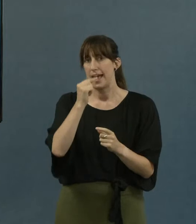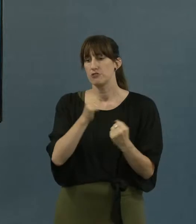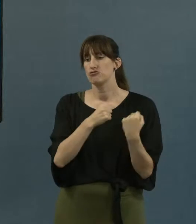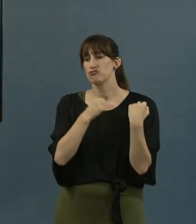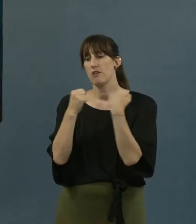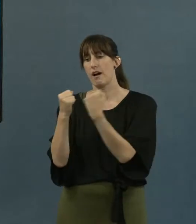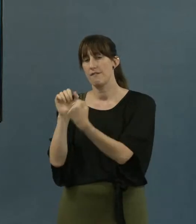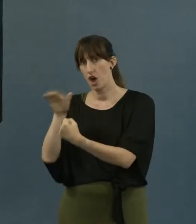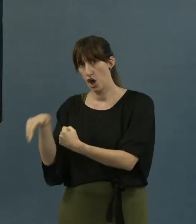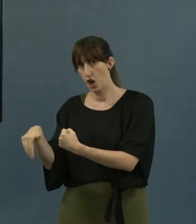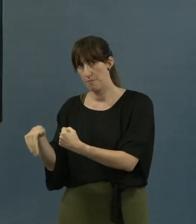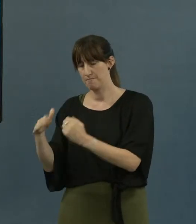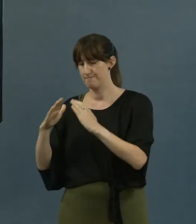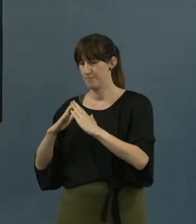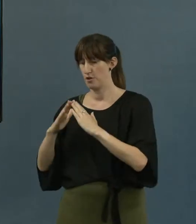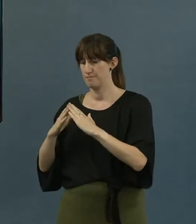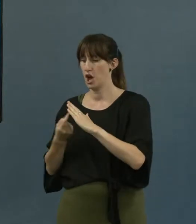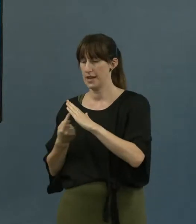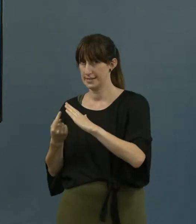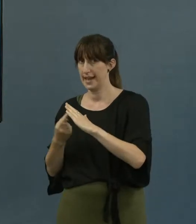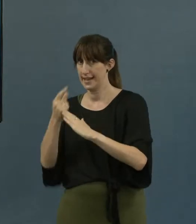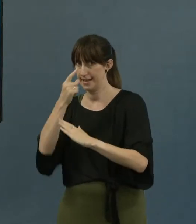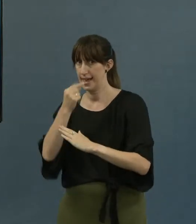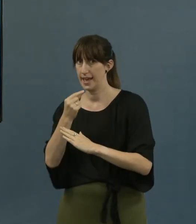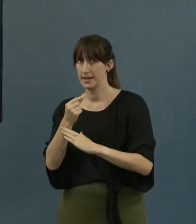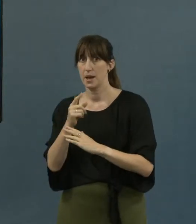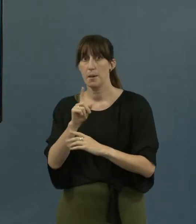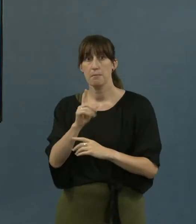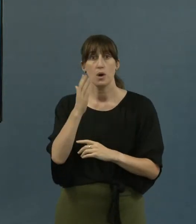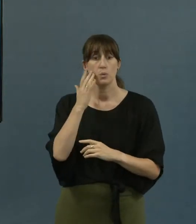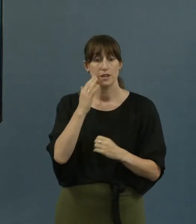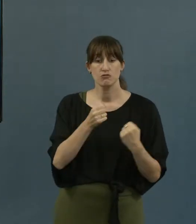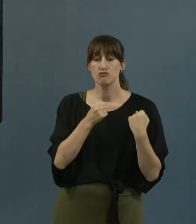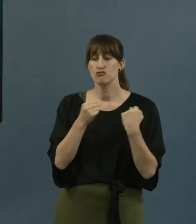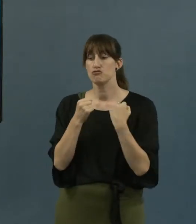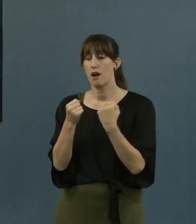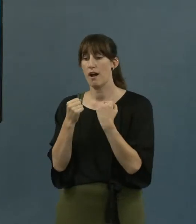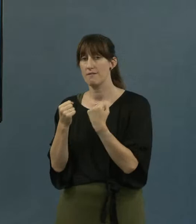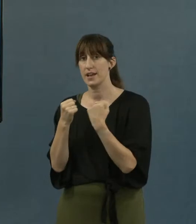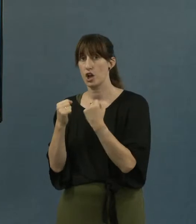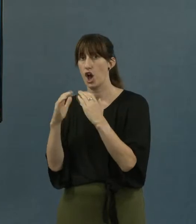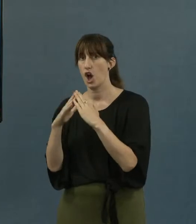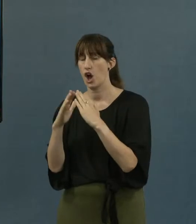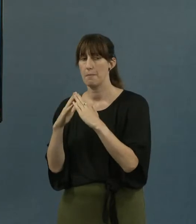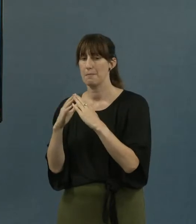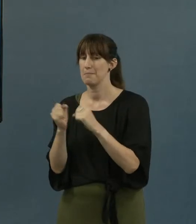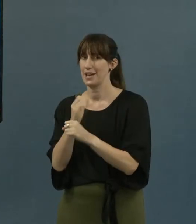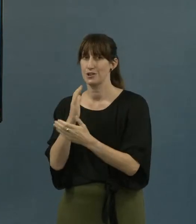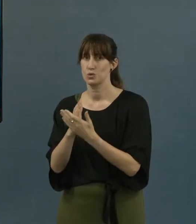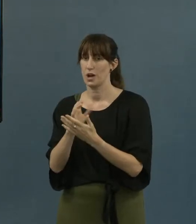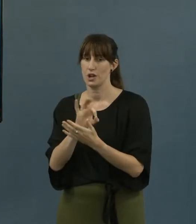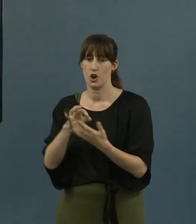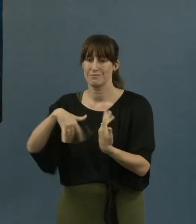home if you contract COVID, but it's important that whilst travelling home, you are